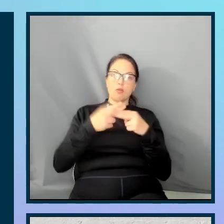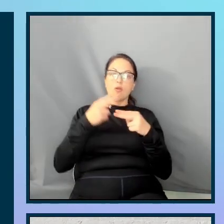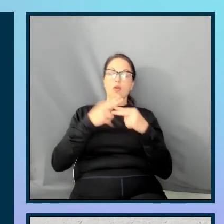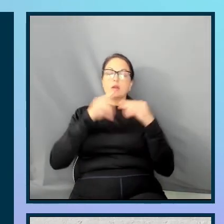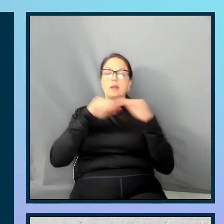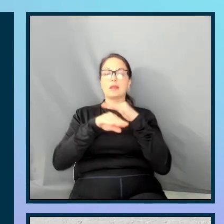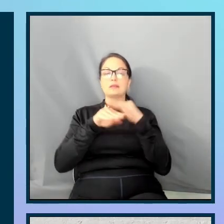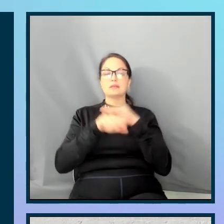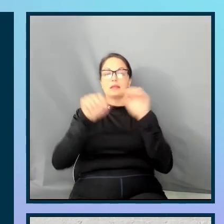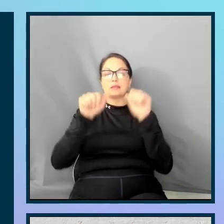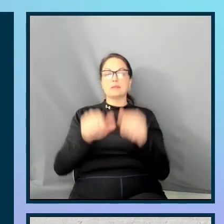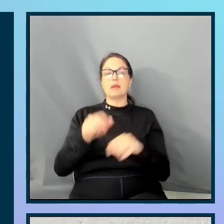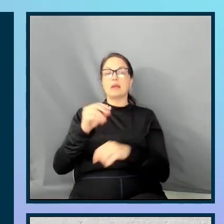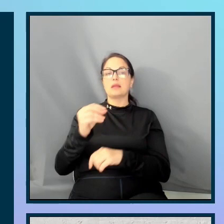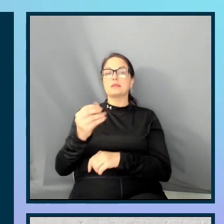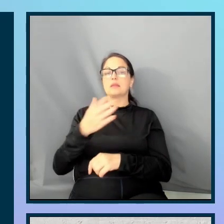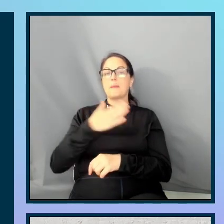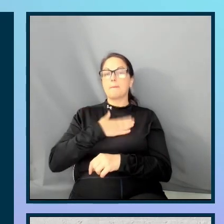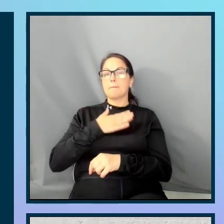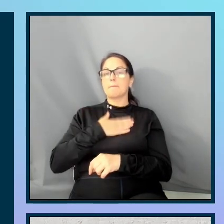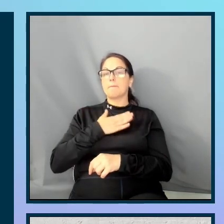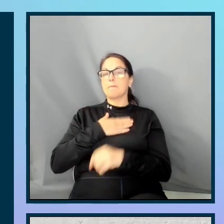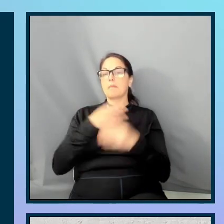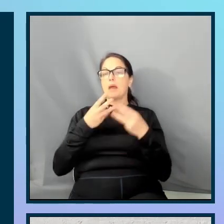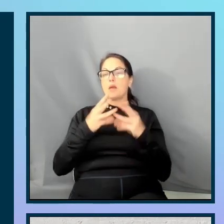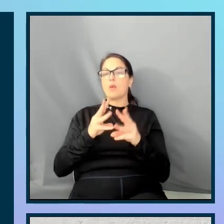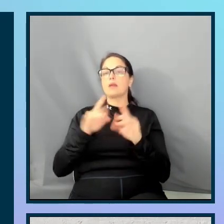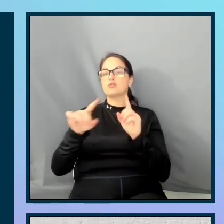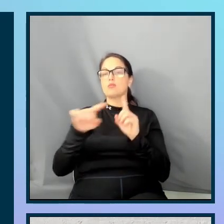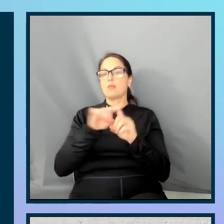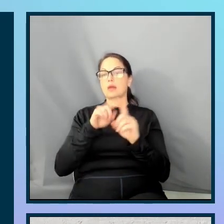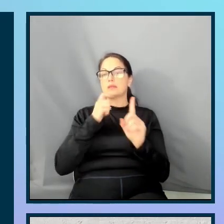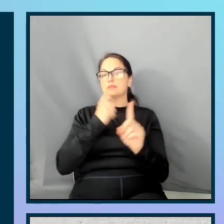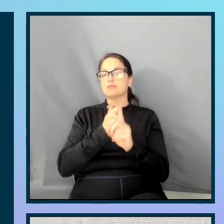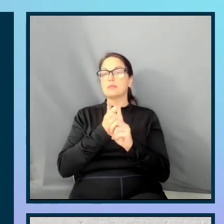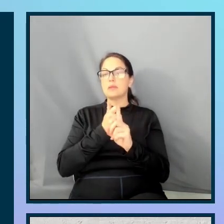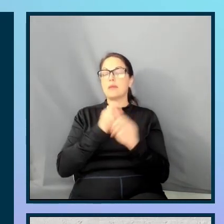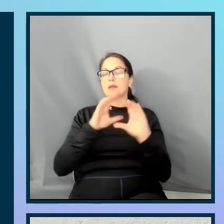is my multidisciplinary way to positively do good in the world.